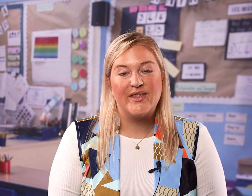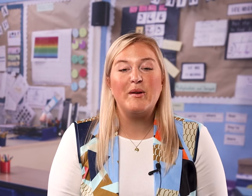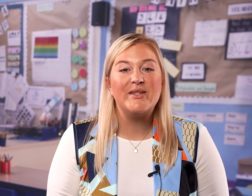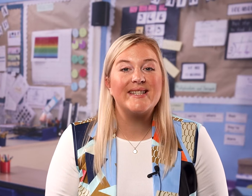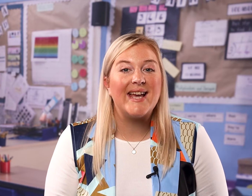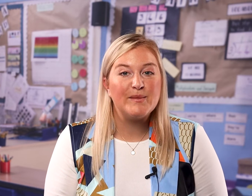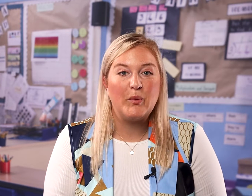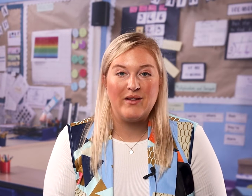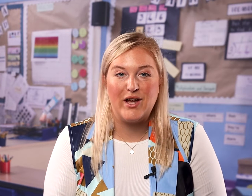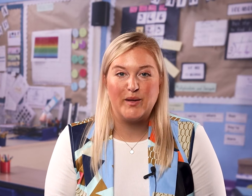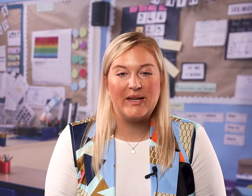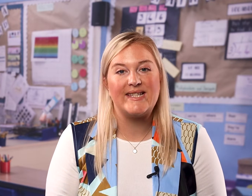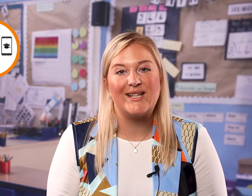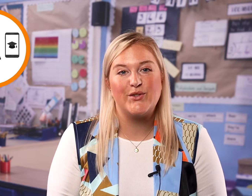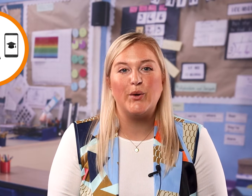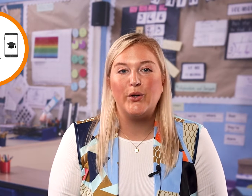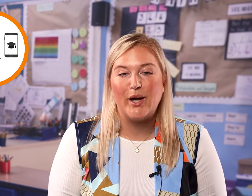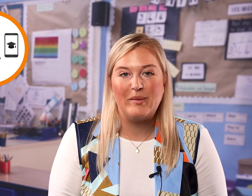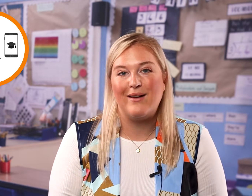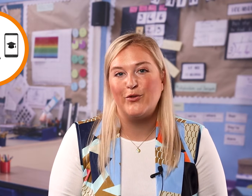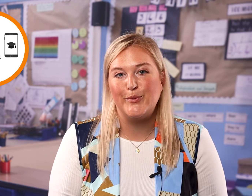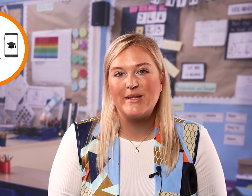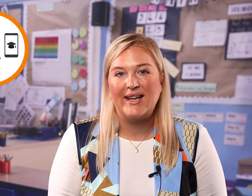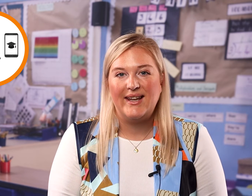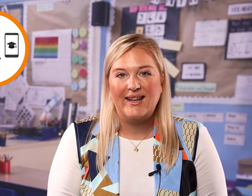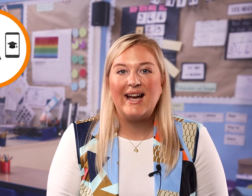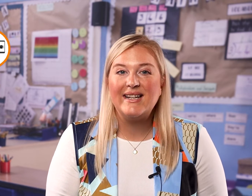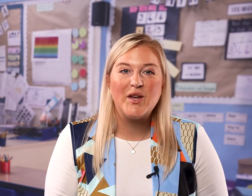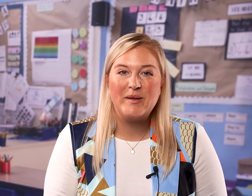The most accessible way of learning BSL is through online platforms. Alex our